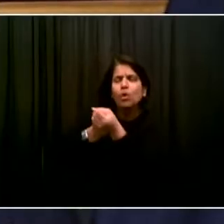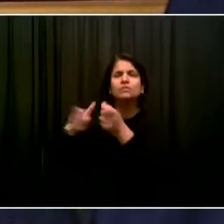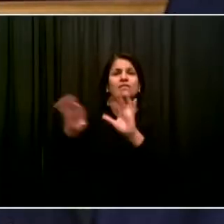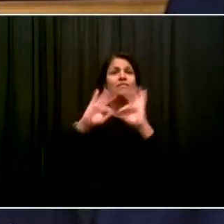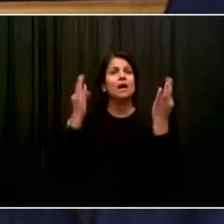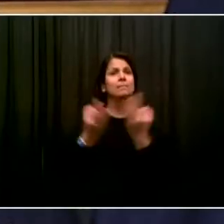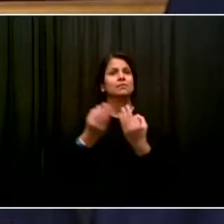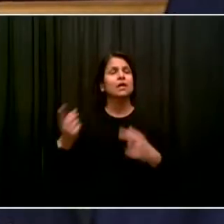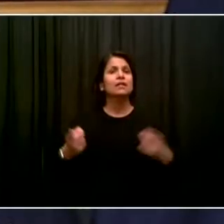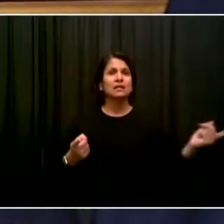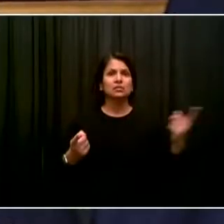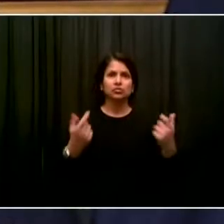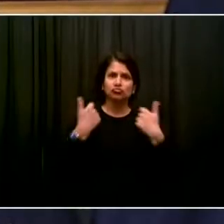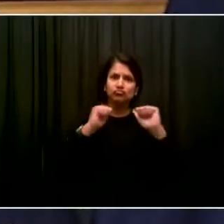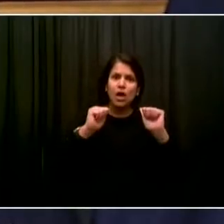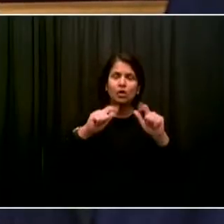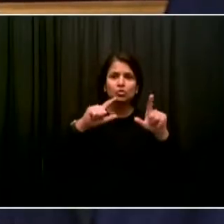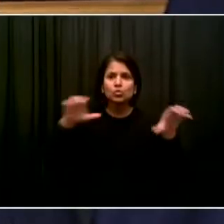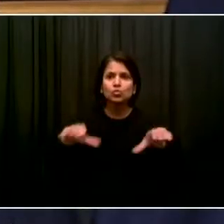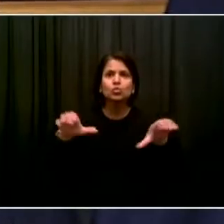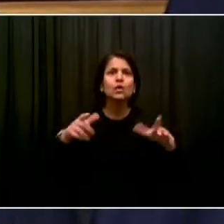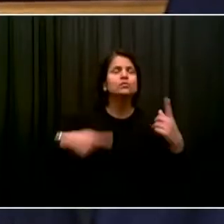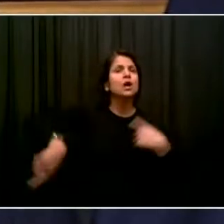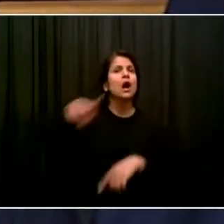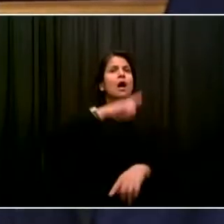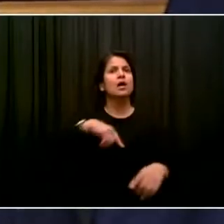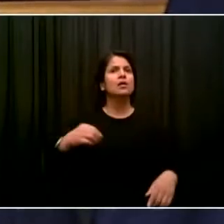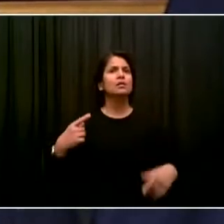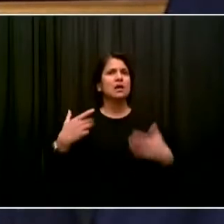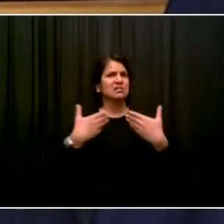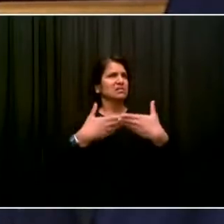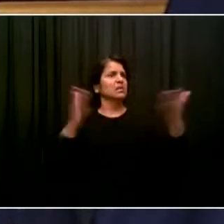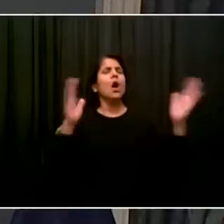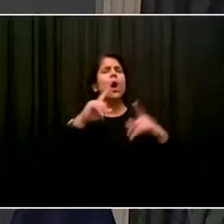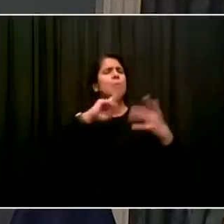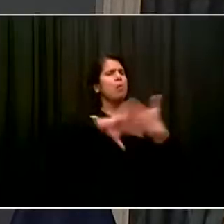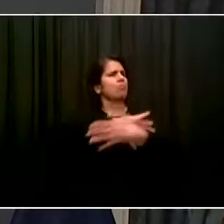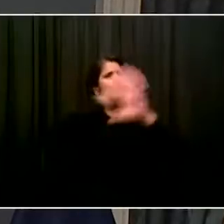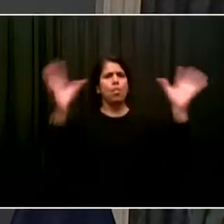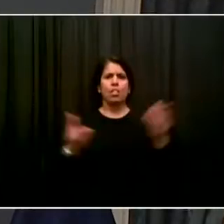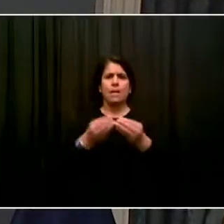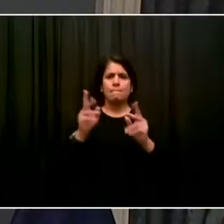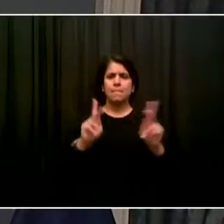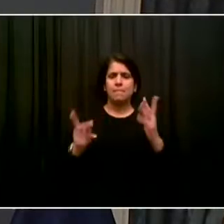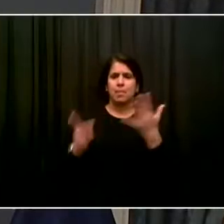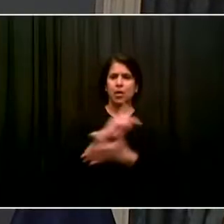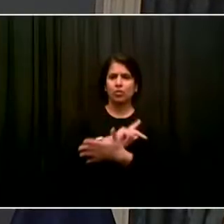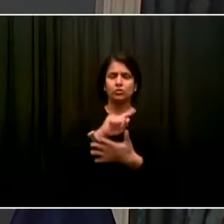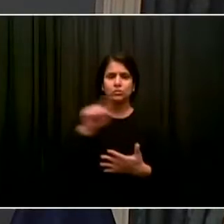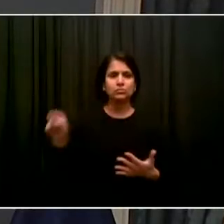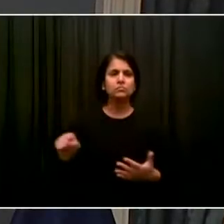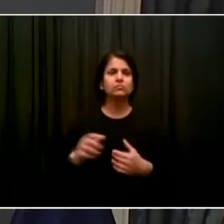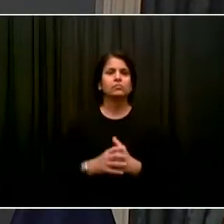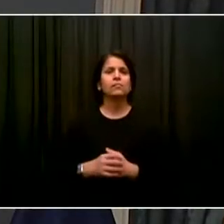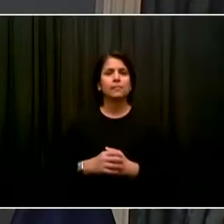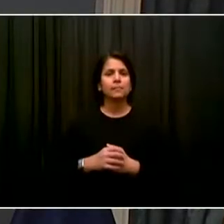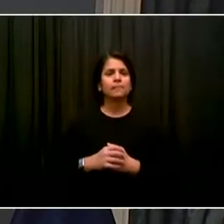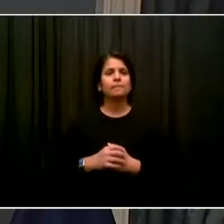QUARANTINE AND WE TRY TO FIND A